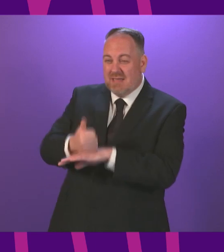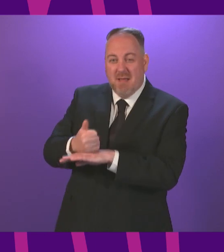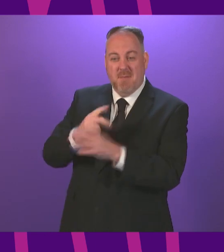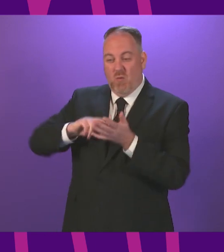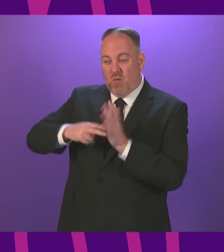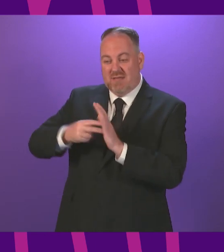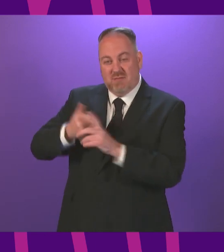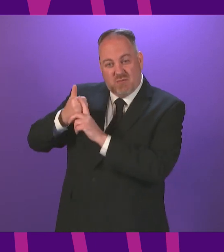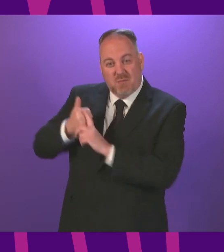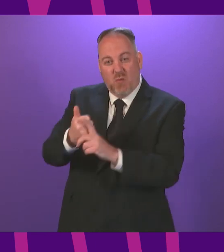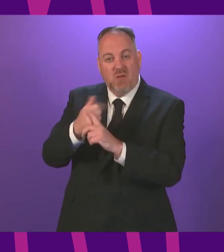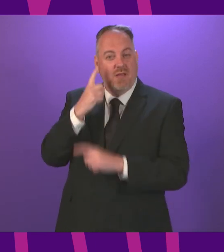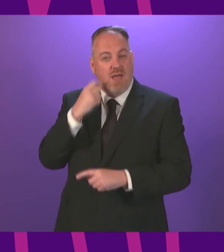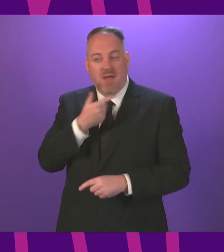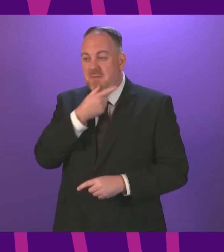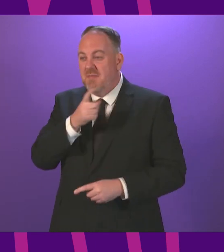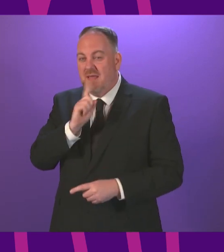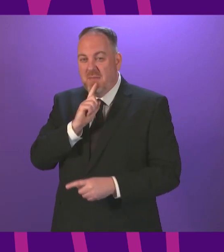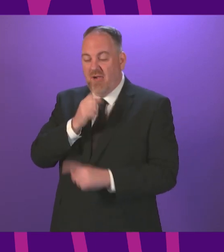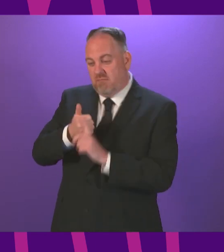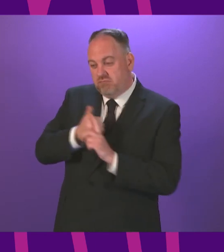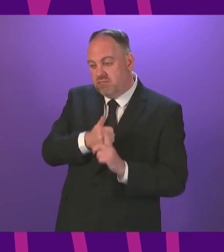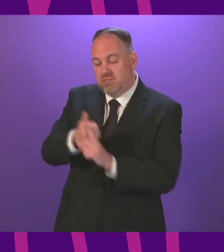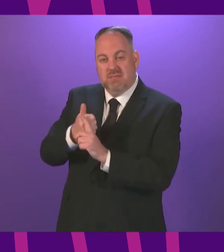and change the course of their lives for the better, helped to found the world’s